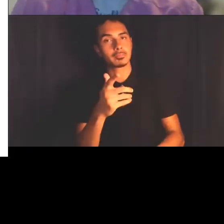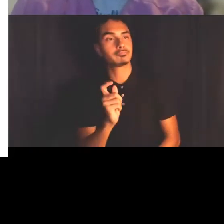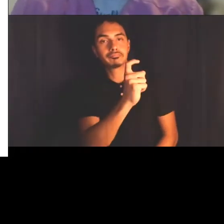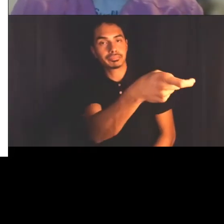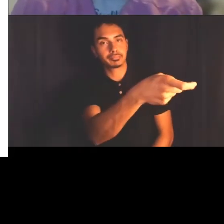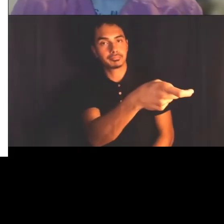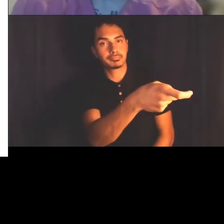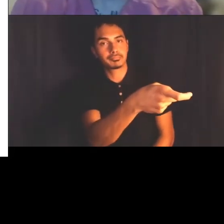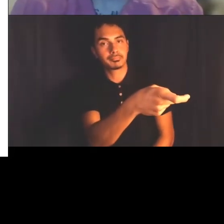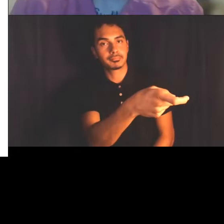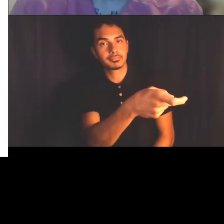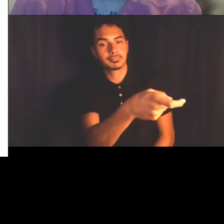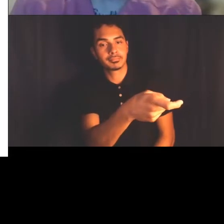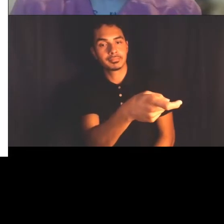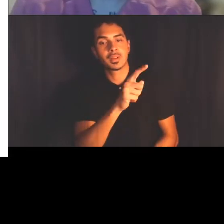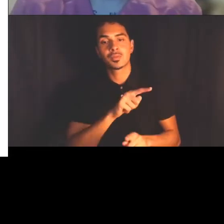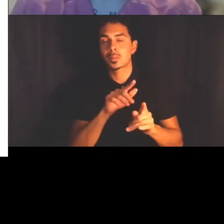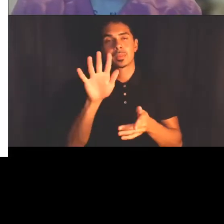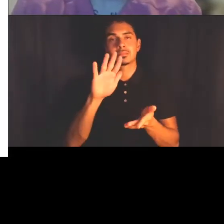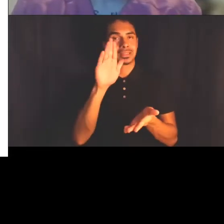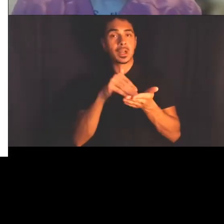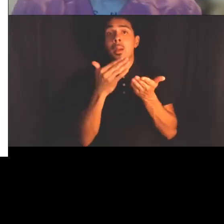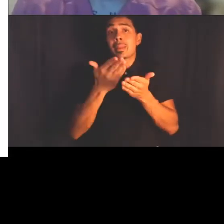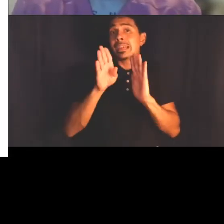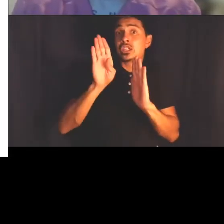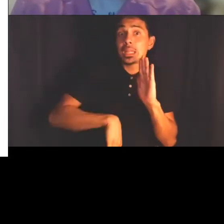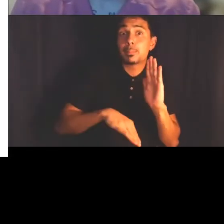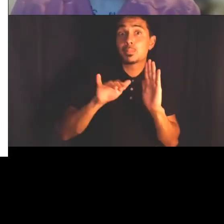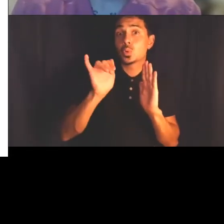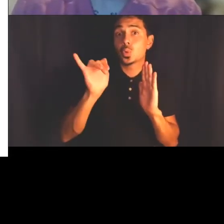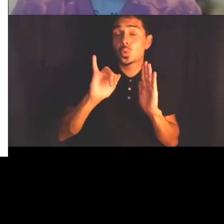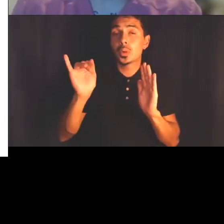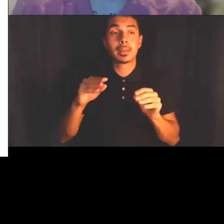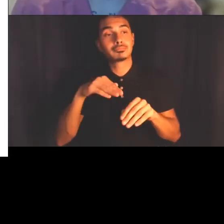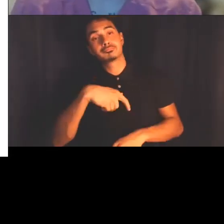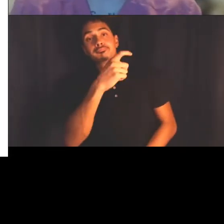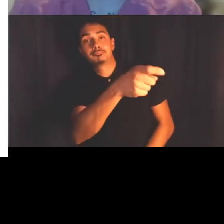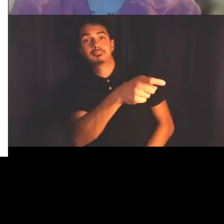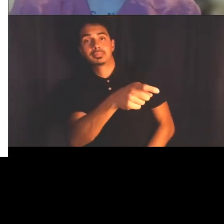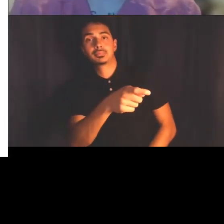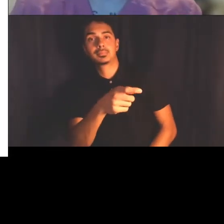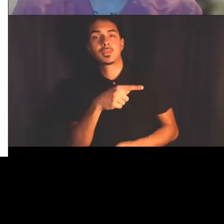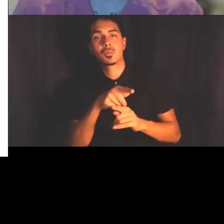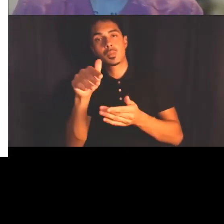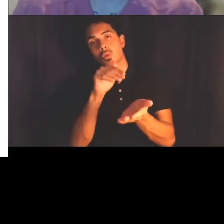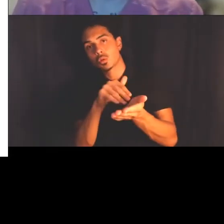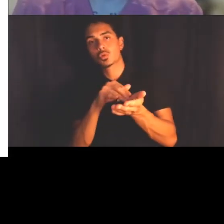from their centers, and it may be cheaper. So that can be a good thing to consider too if cost is a barrier.